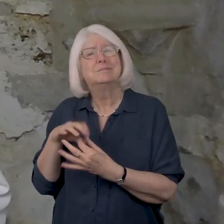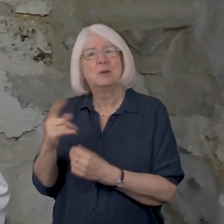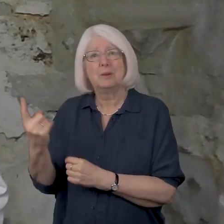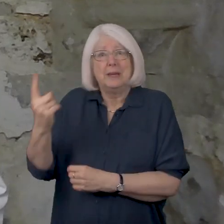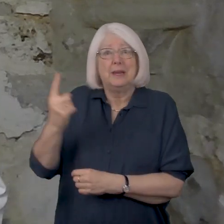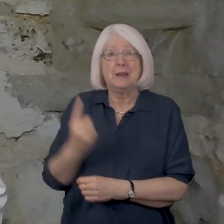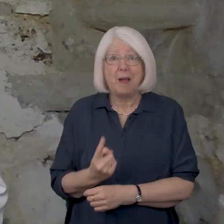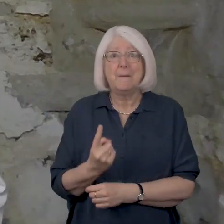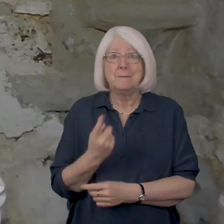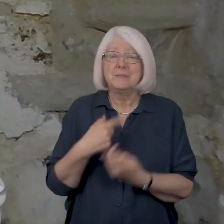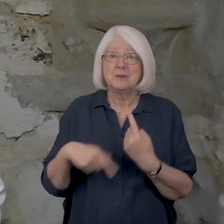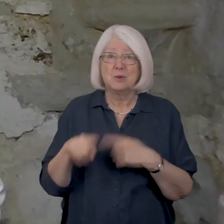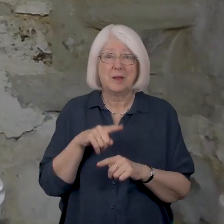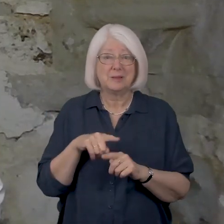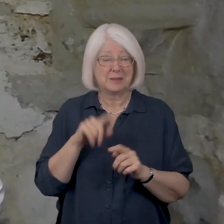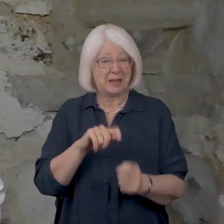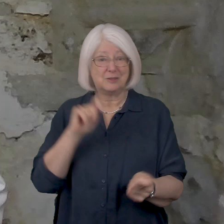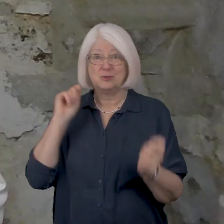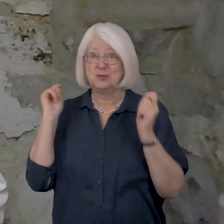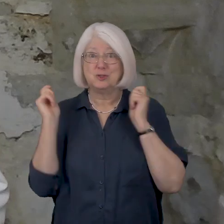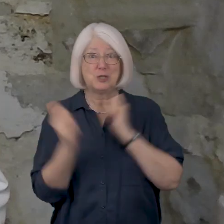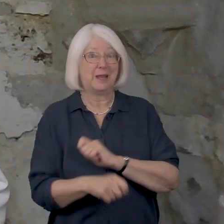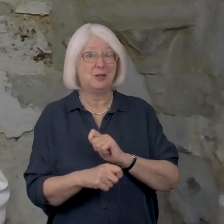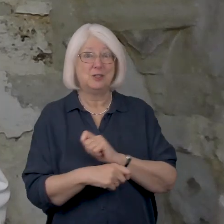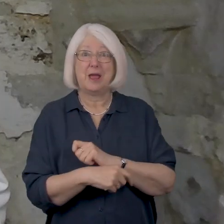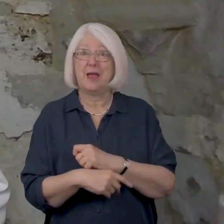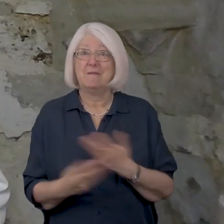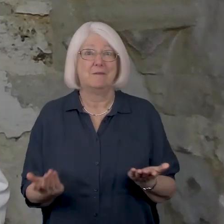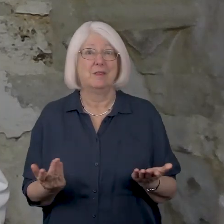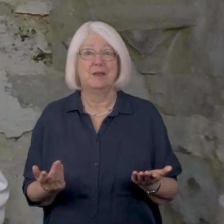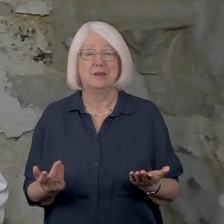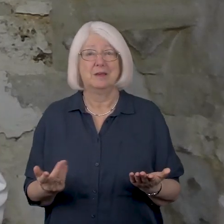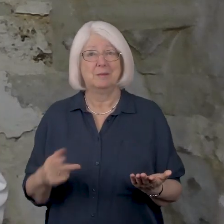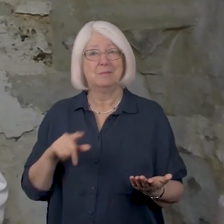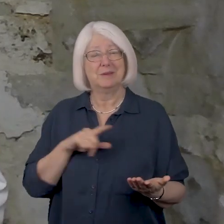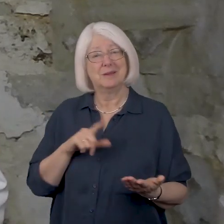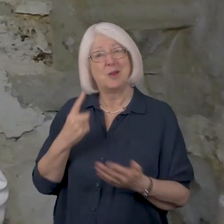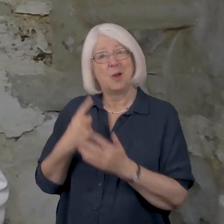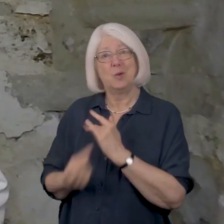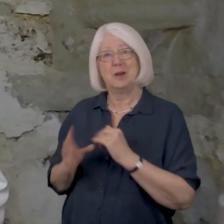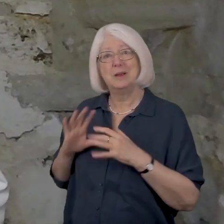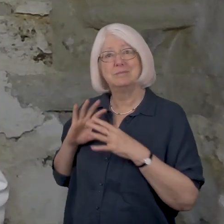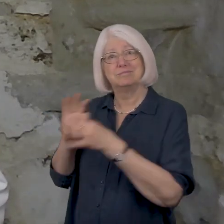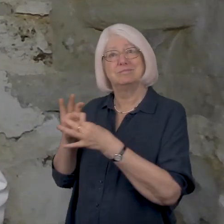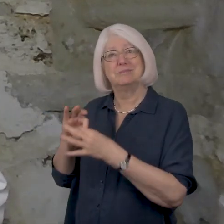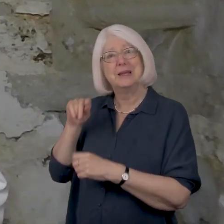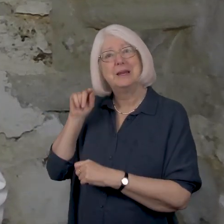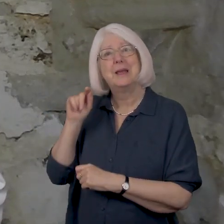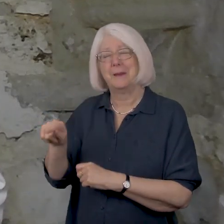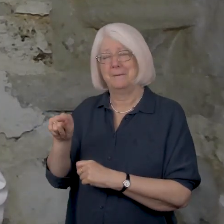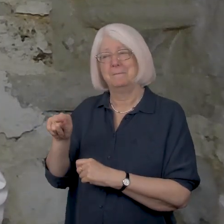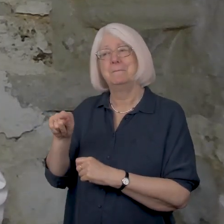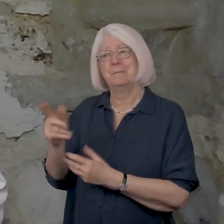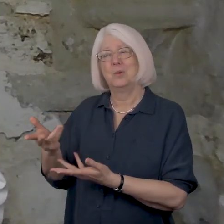and he turns them over, because only in him have we what we need.